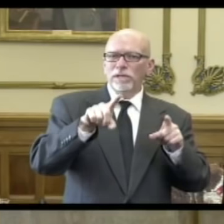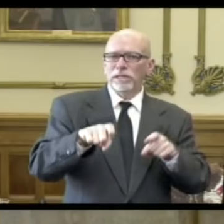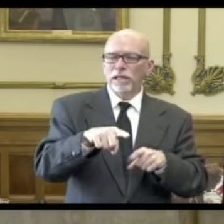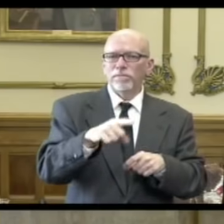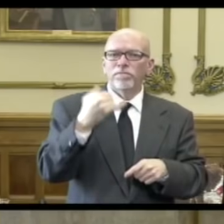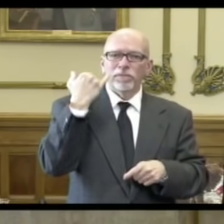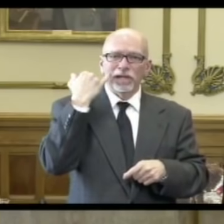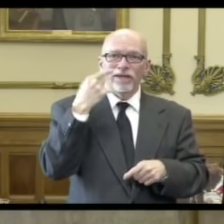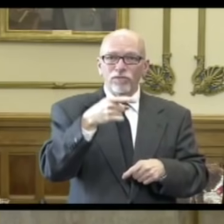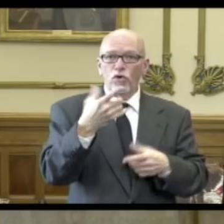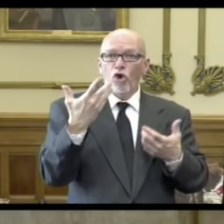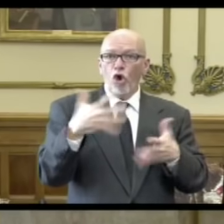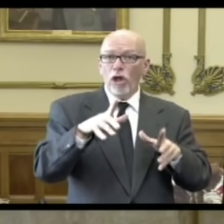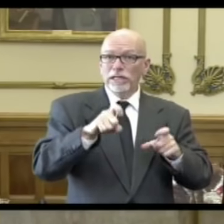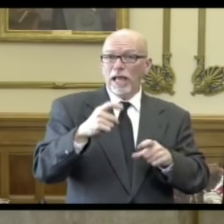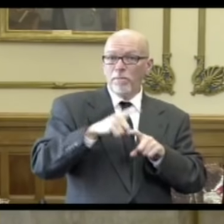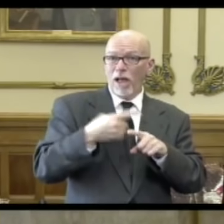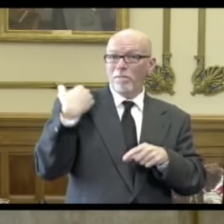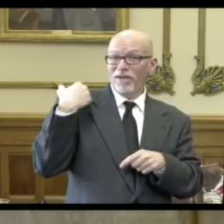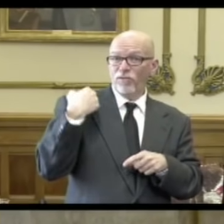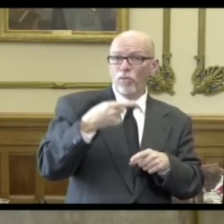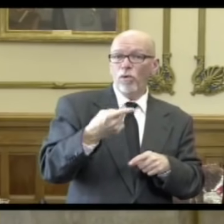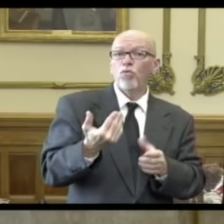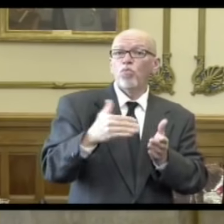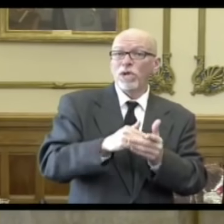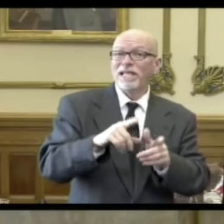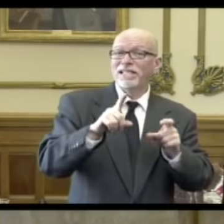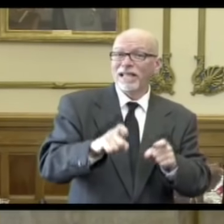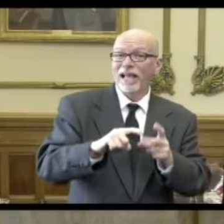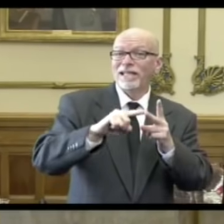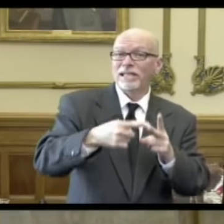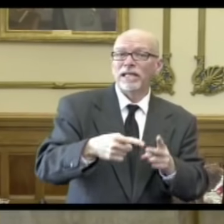SURE THOSE ARE BOTH REALLY GOOD QUESTION SO JUST START WITH THE FIRST ONE ABOUT THE